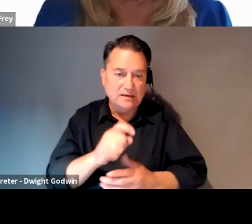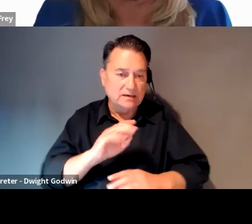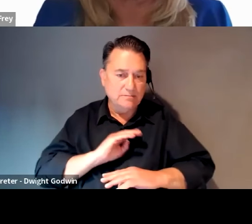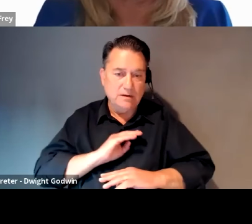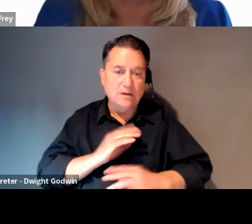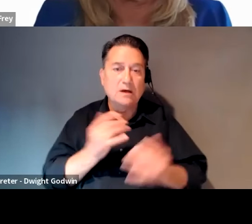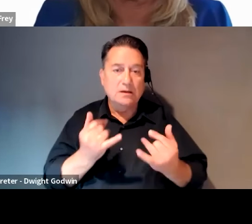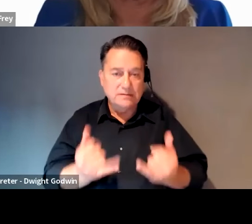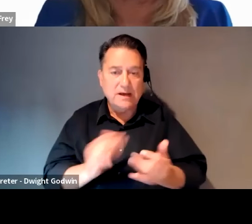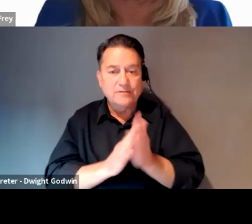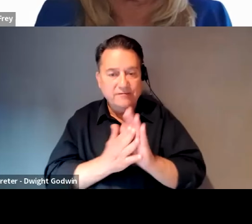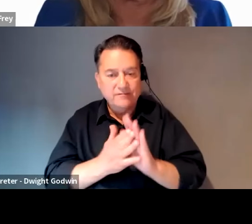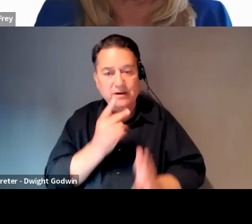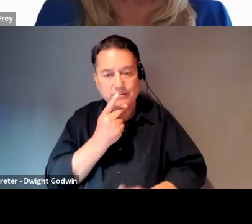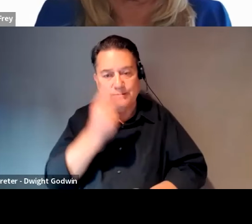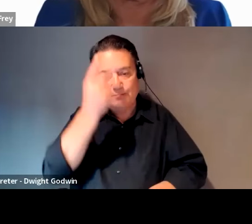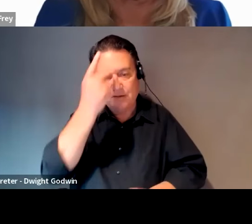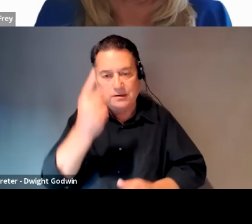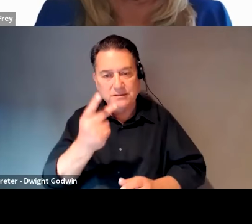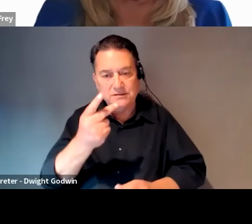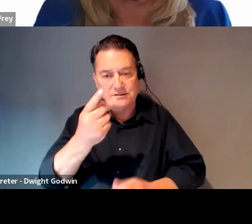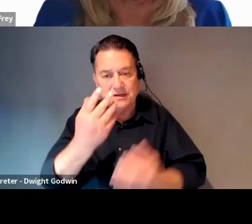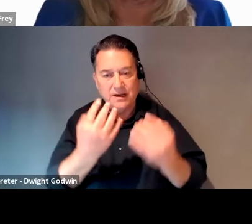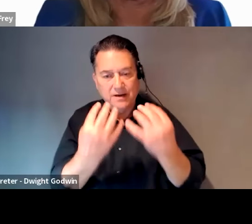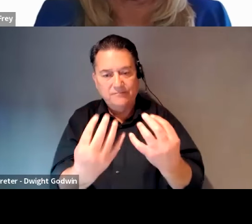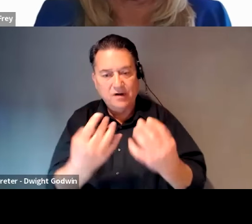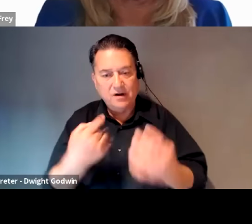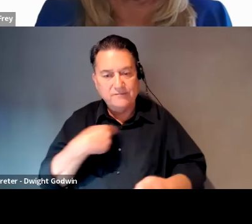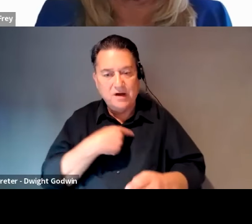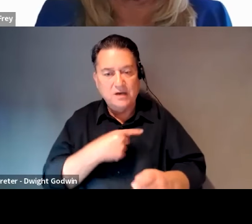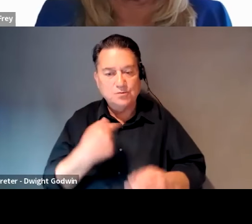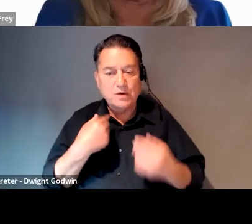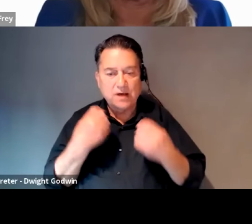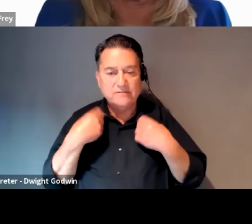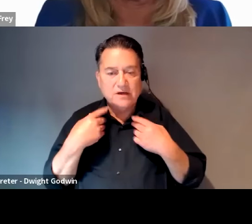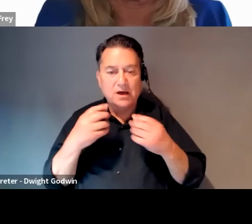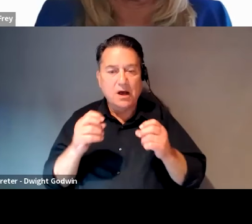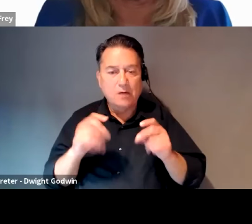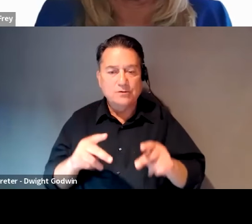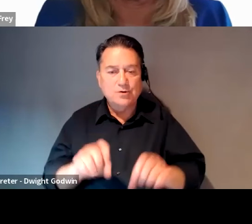that we have an opportunity to really break that cycle. So thank you for those words, Judge. I think that's spot on.